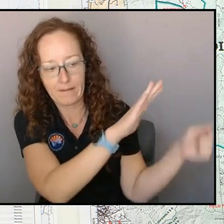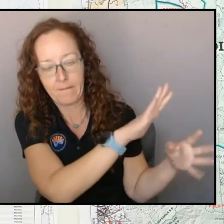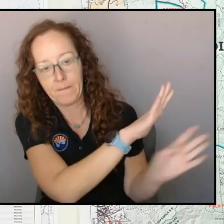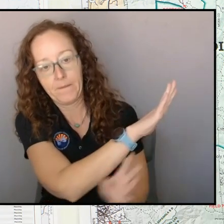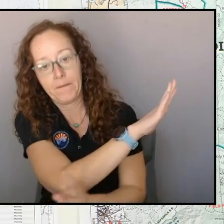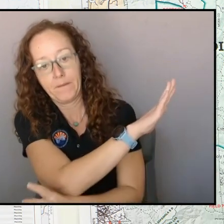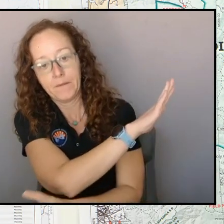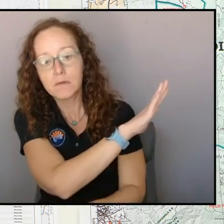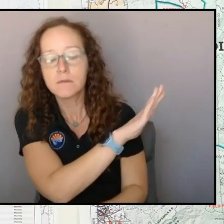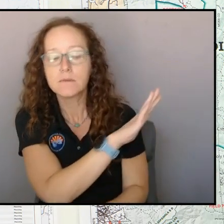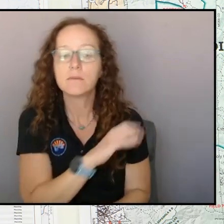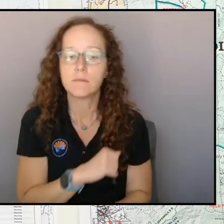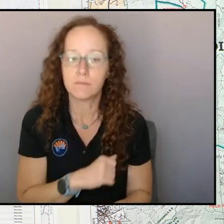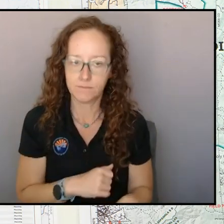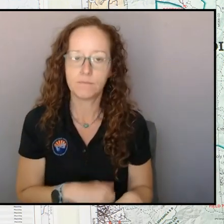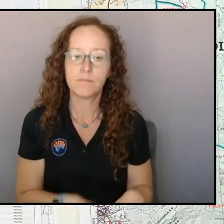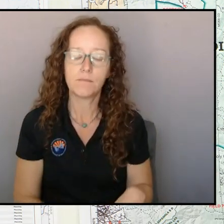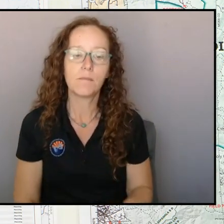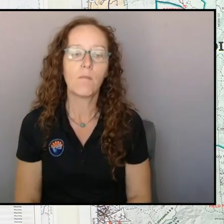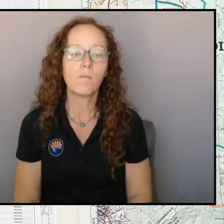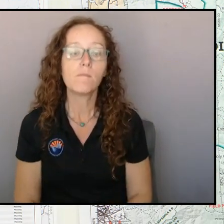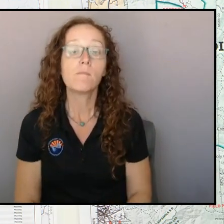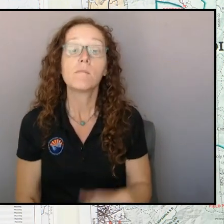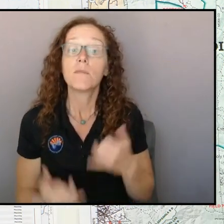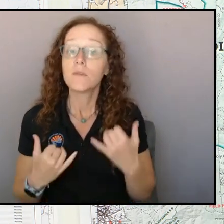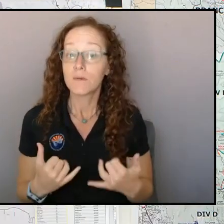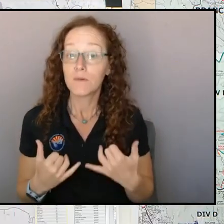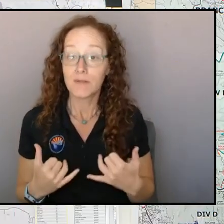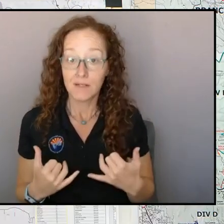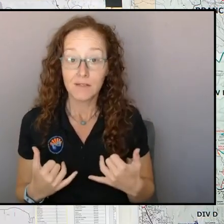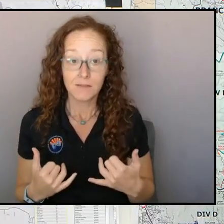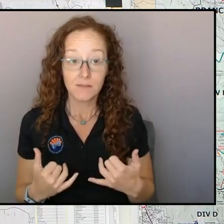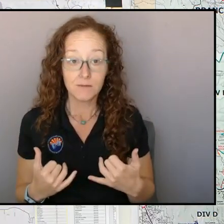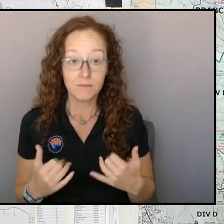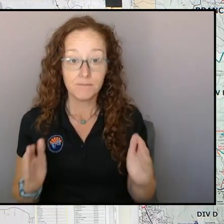storms collapsing. Now, getting into the Northern Zone, I have